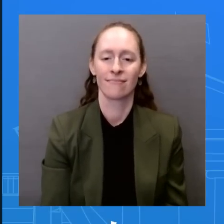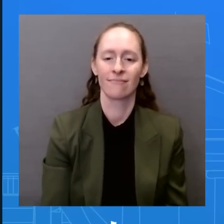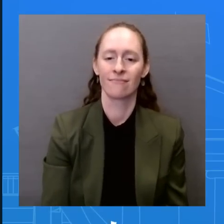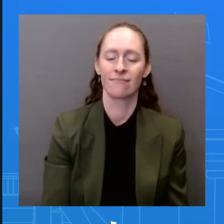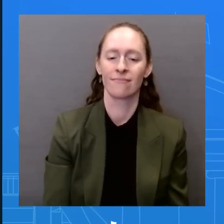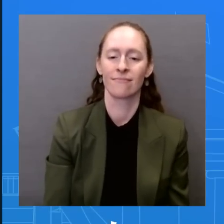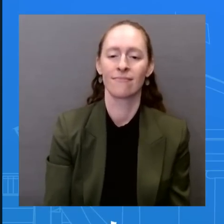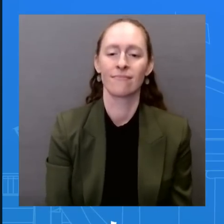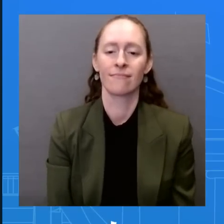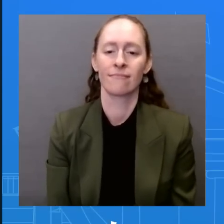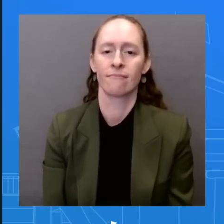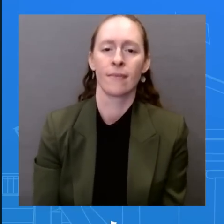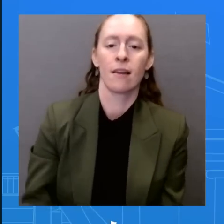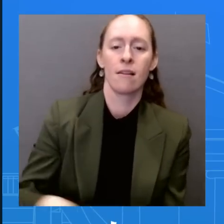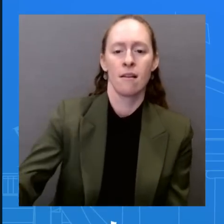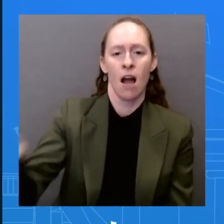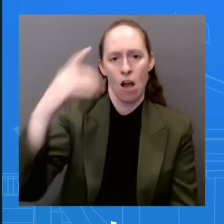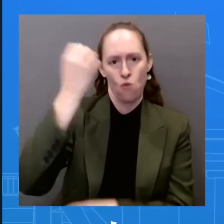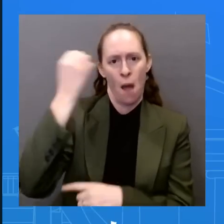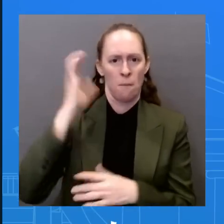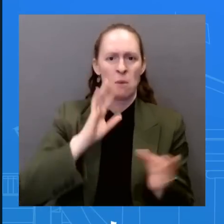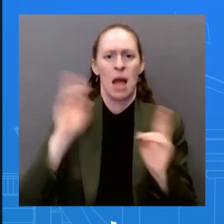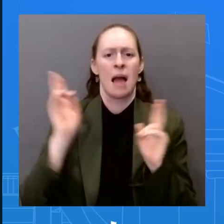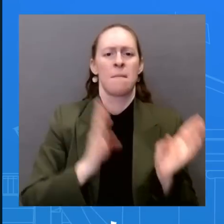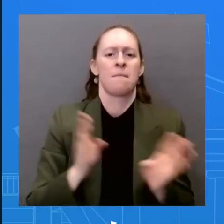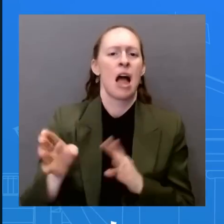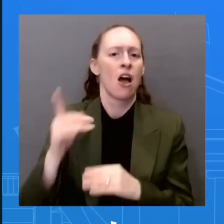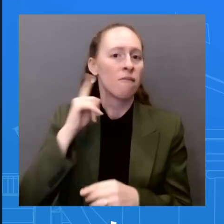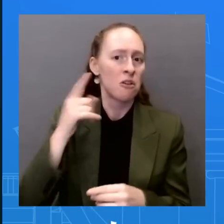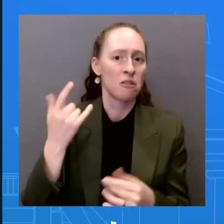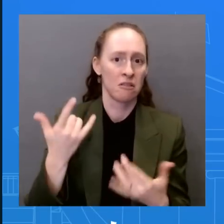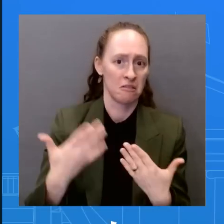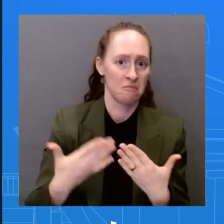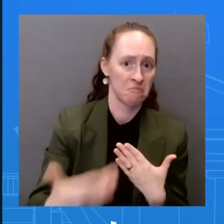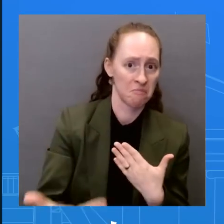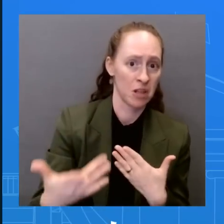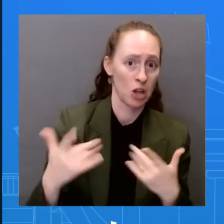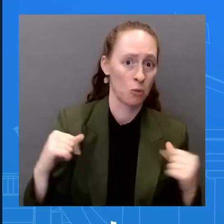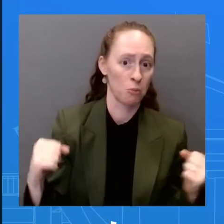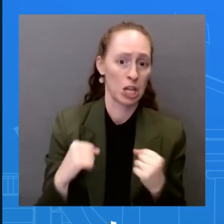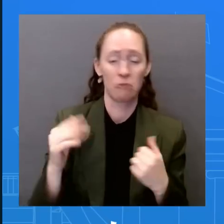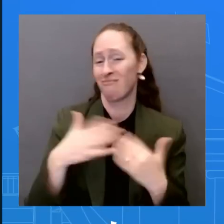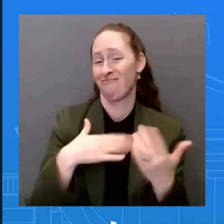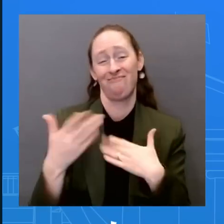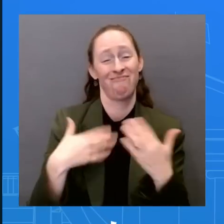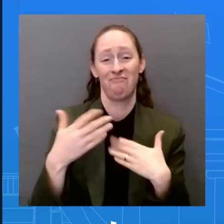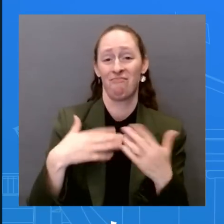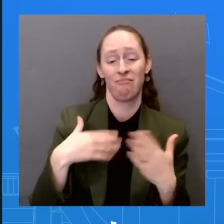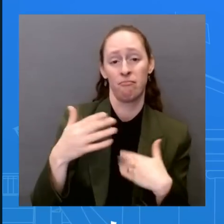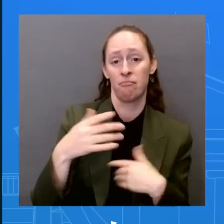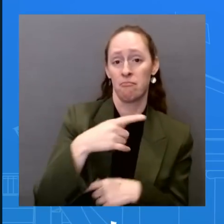storage, despite the Russian cuts, ahead of schedule. And Europe as a whole will reach